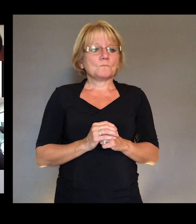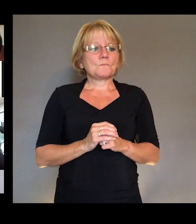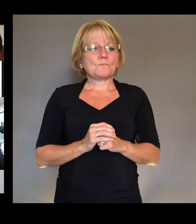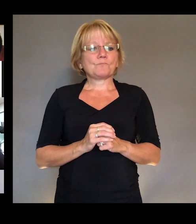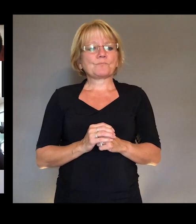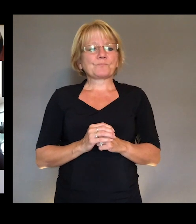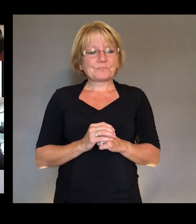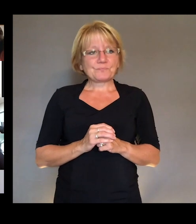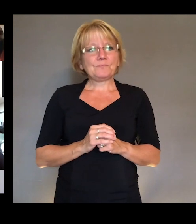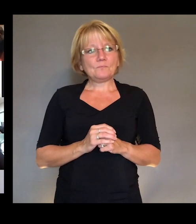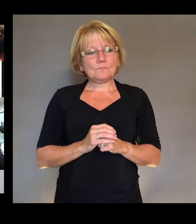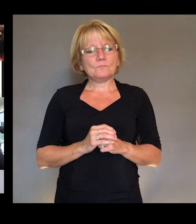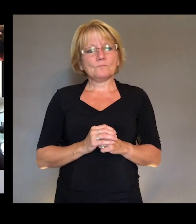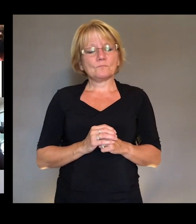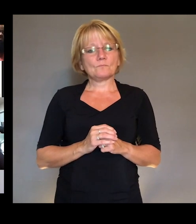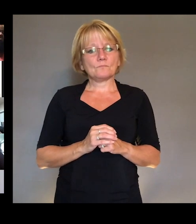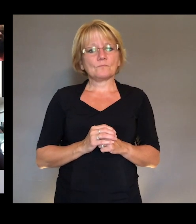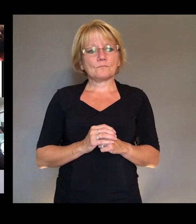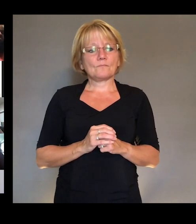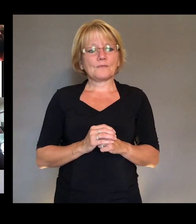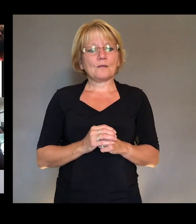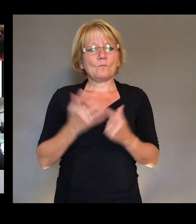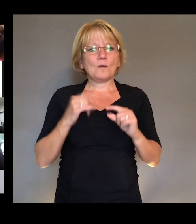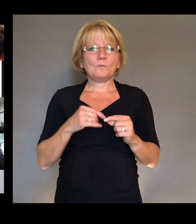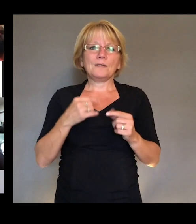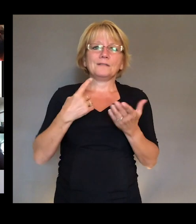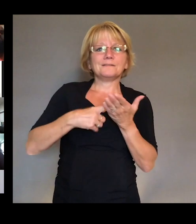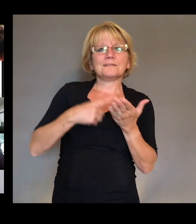So I think when we're talking about implicit bias,